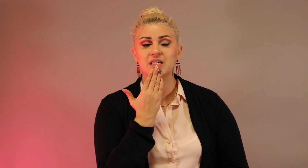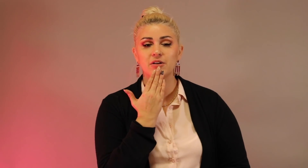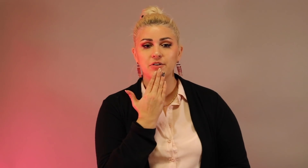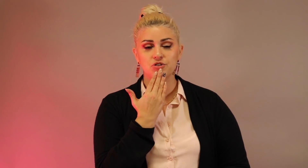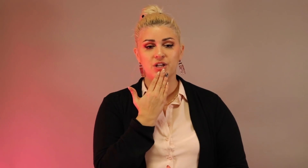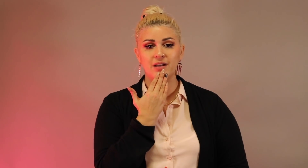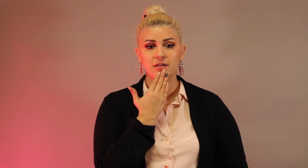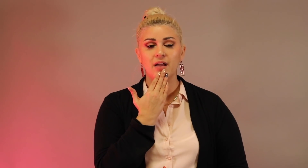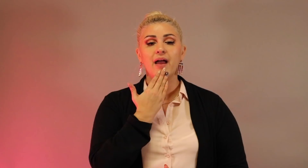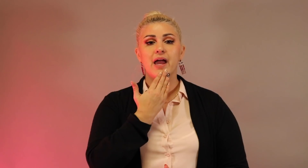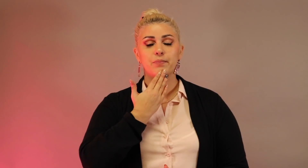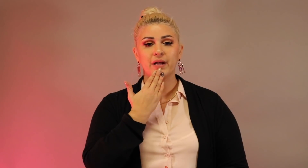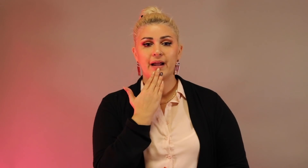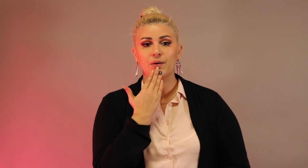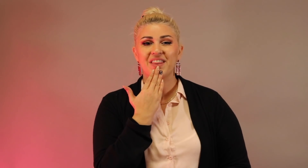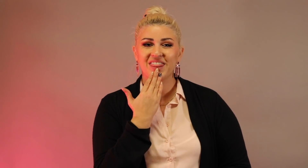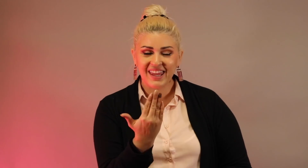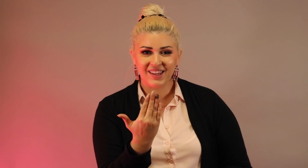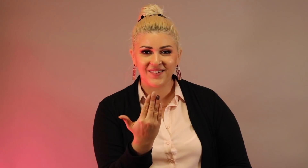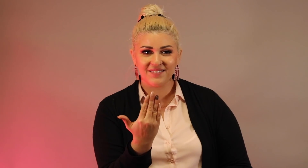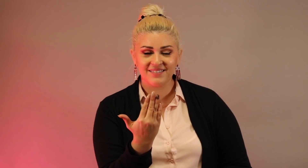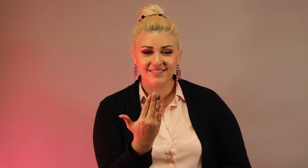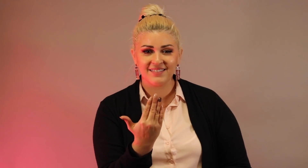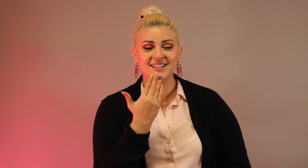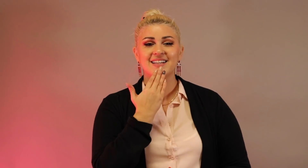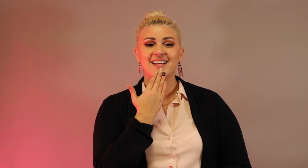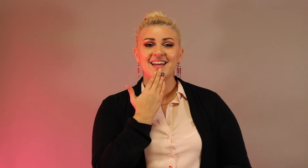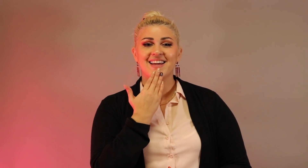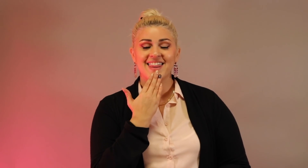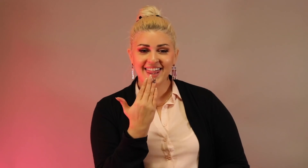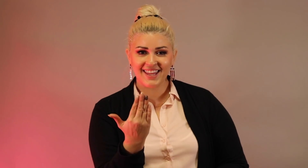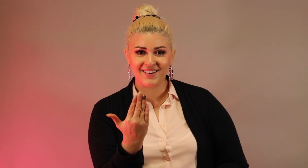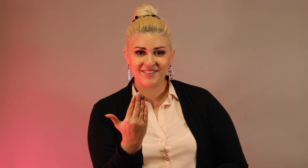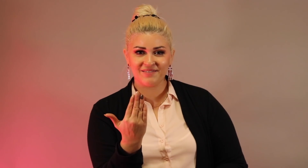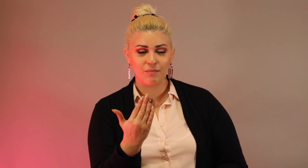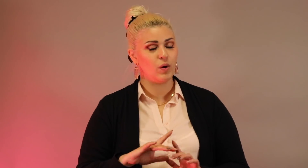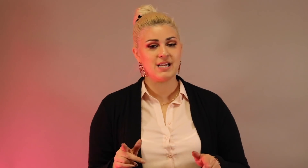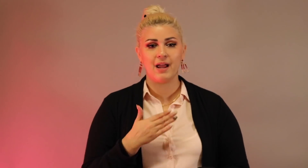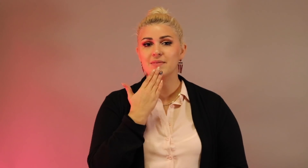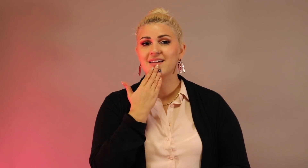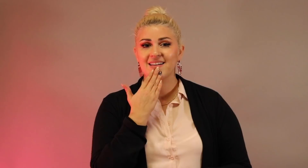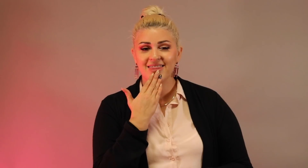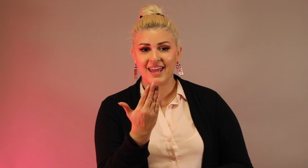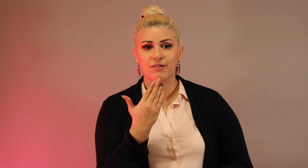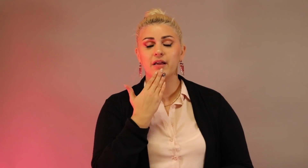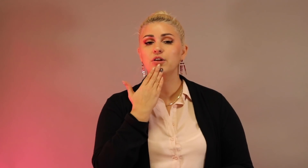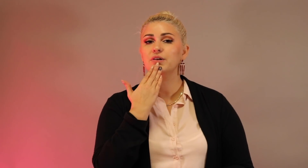here at your chin and bring it out, thank you. Thank you. One time, thank you.